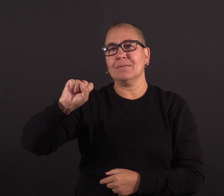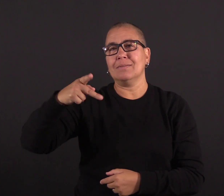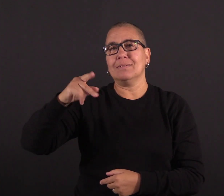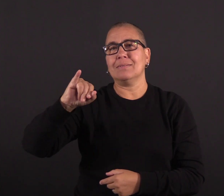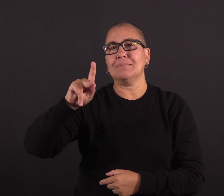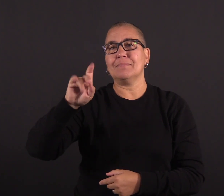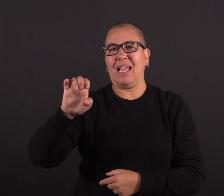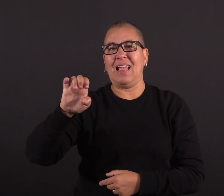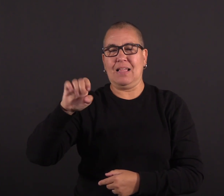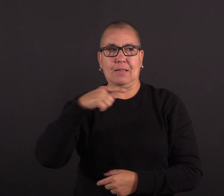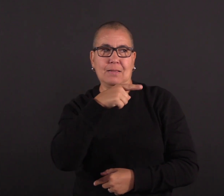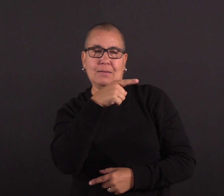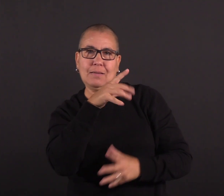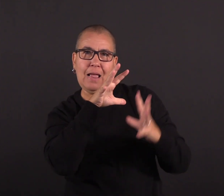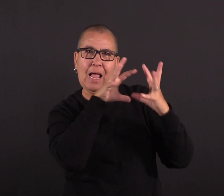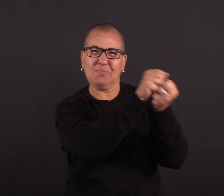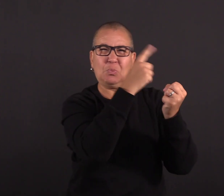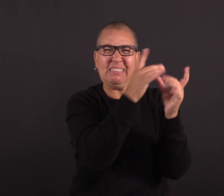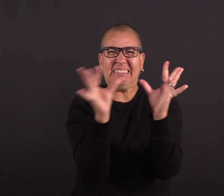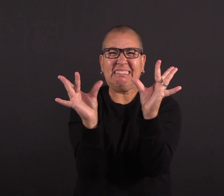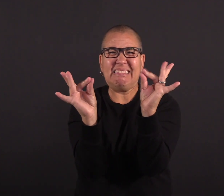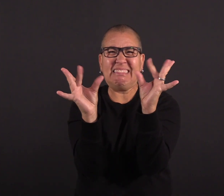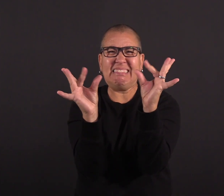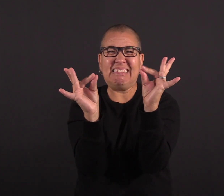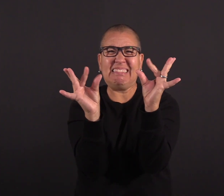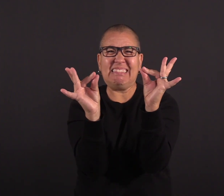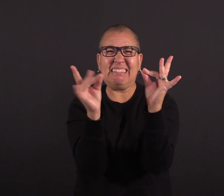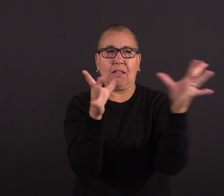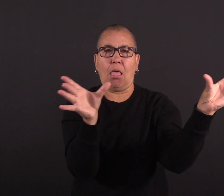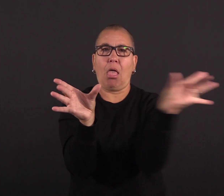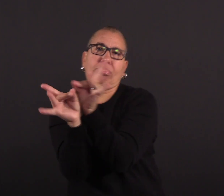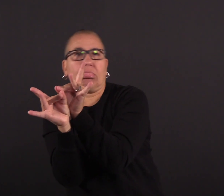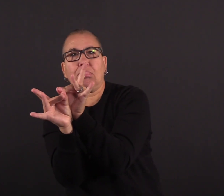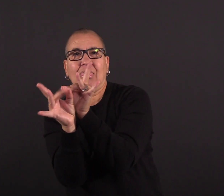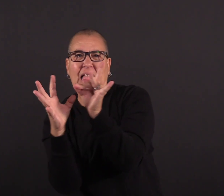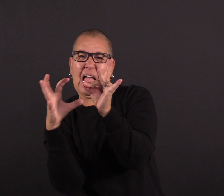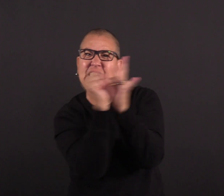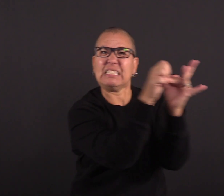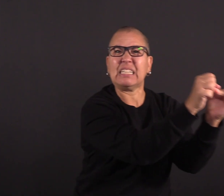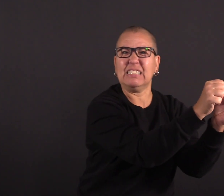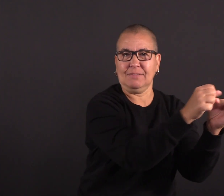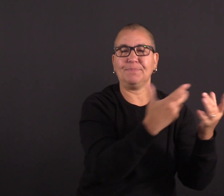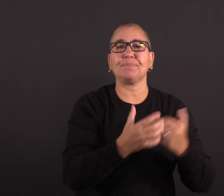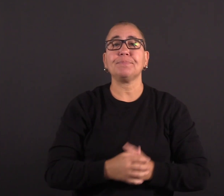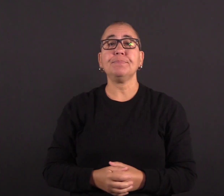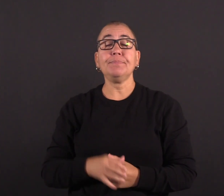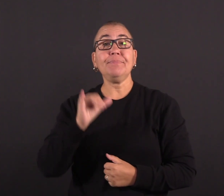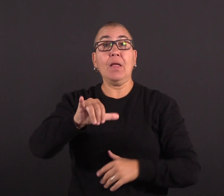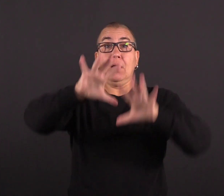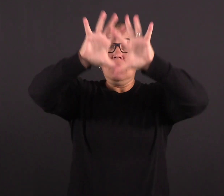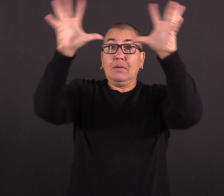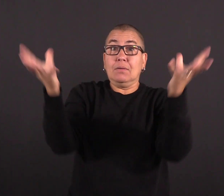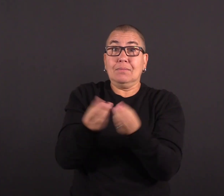known as RSV, and influenza as well as a COVID-19 booster.